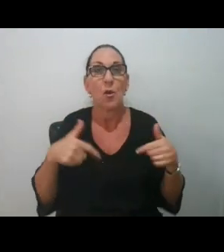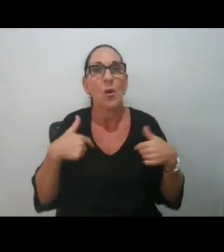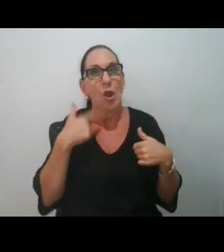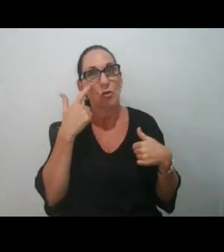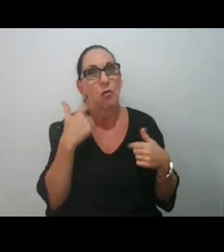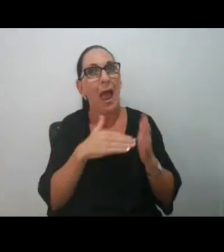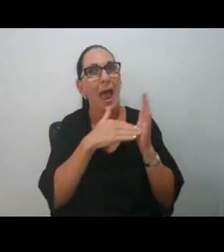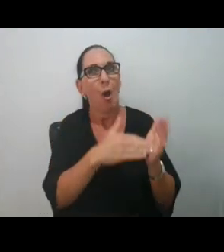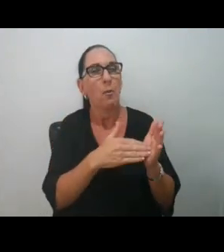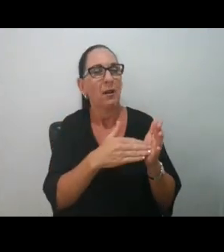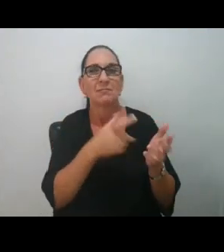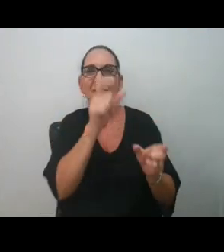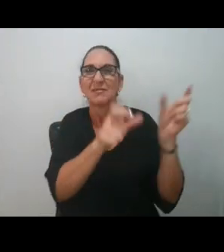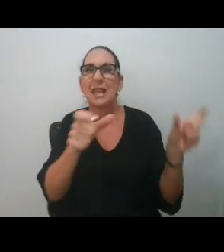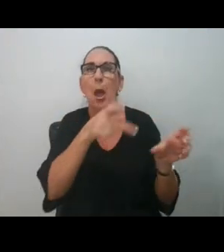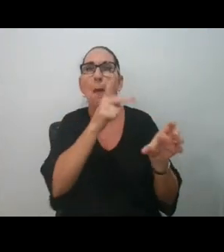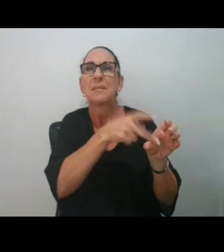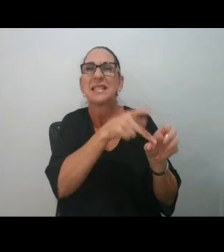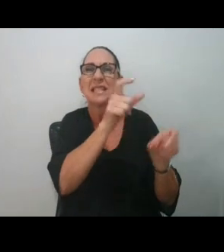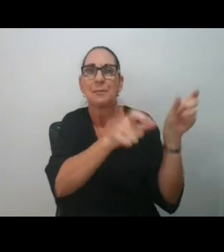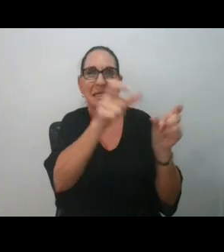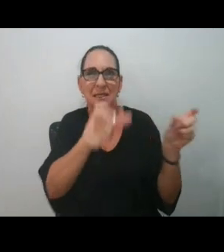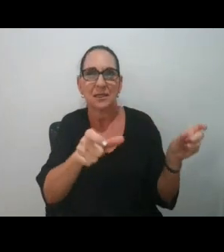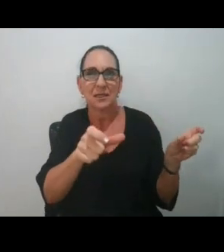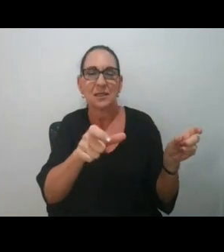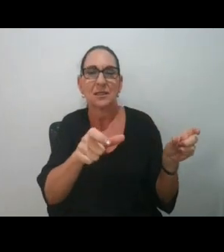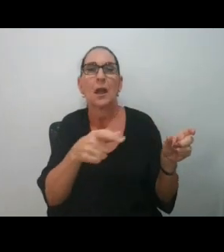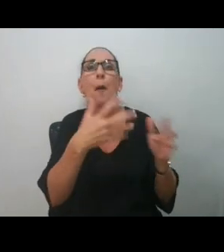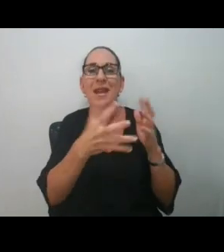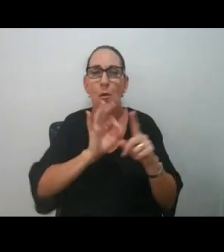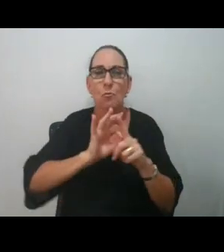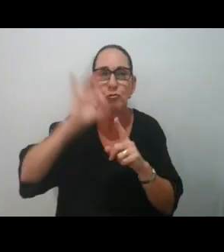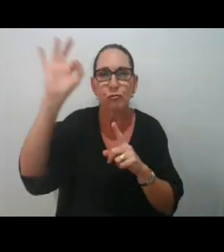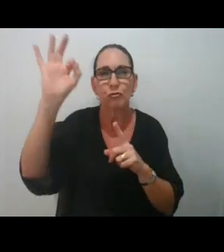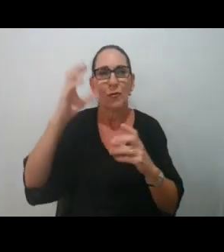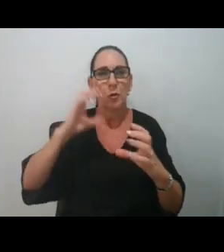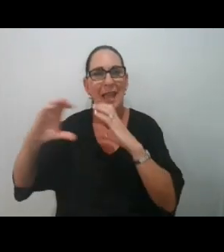program to improve communications and relations with our Department of Child Safety so we have